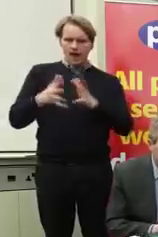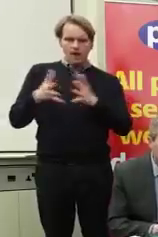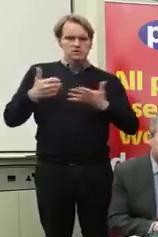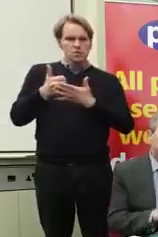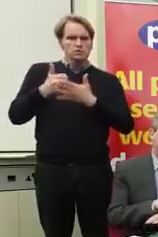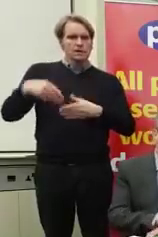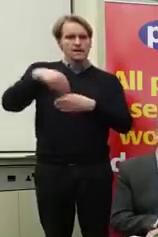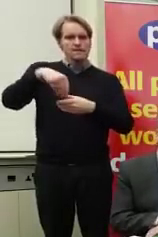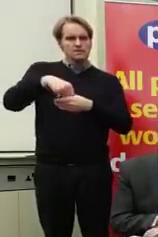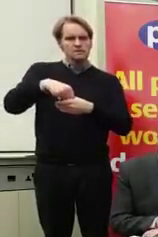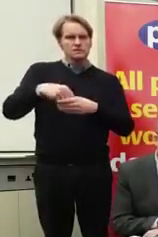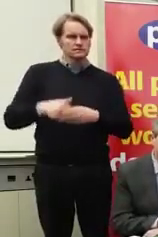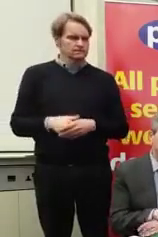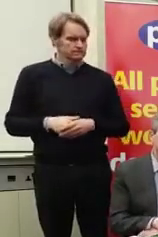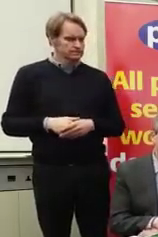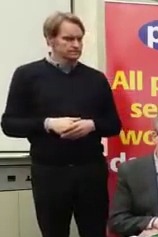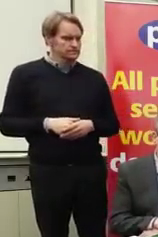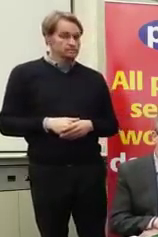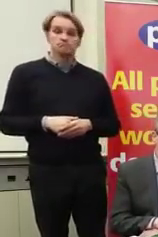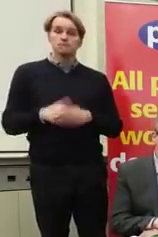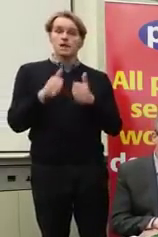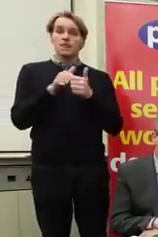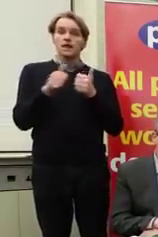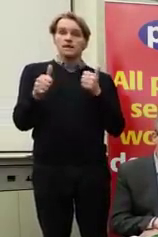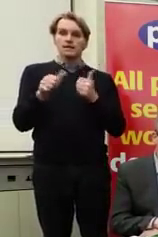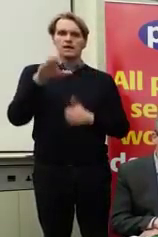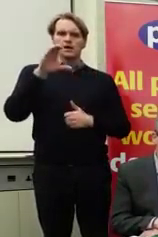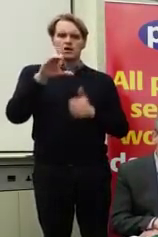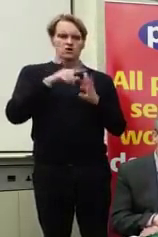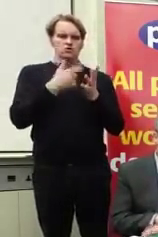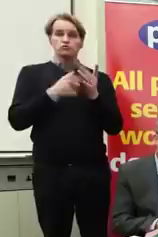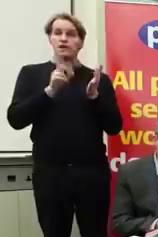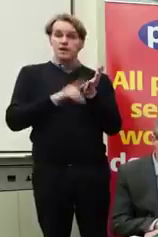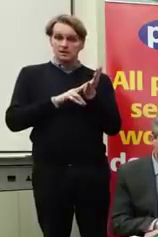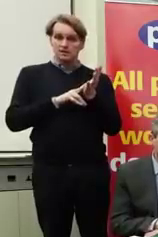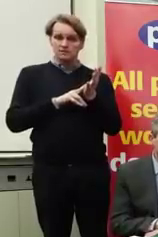I think Carillion really is a clear example of the